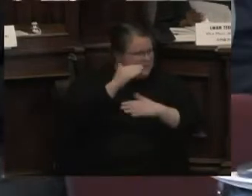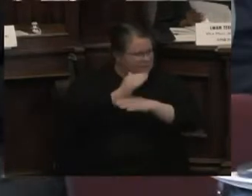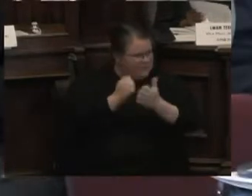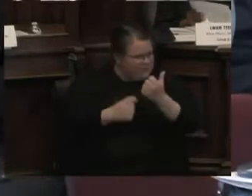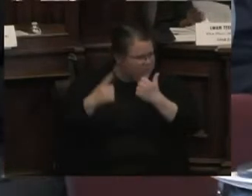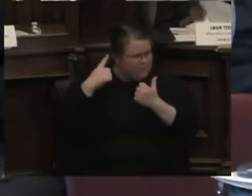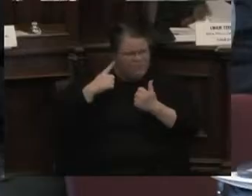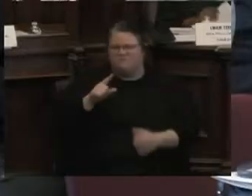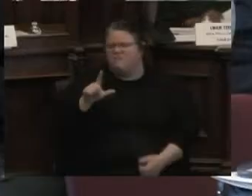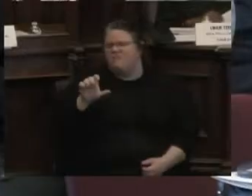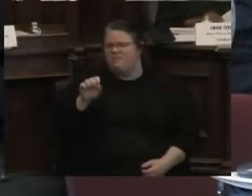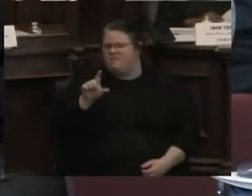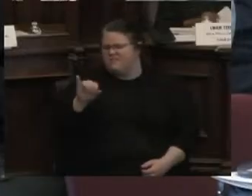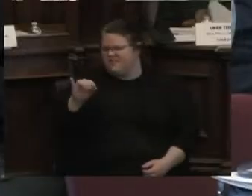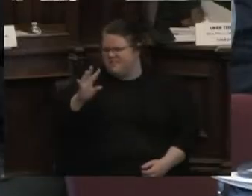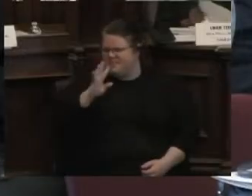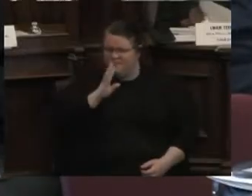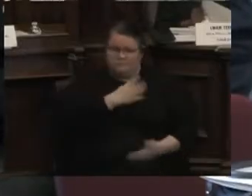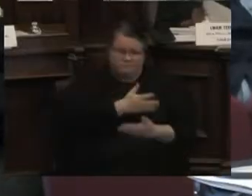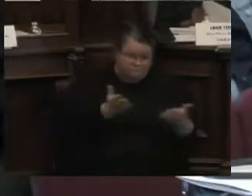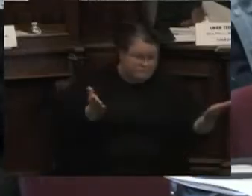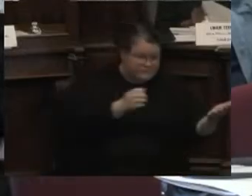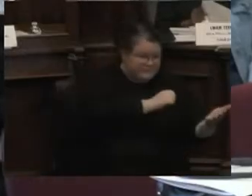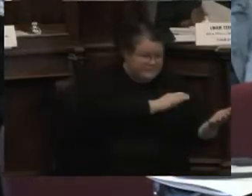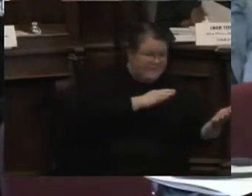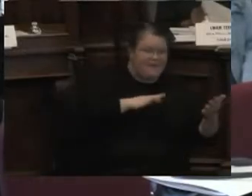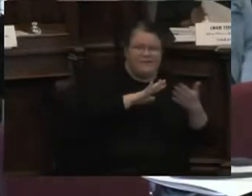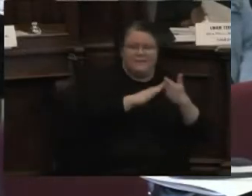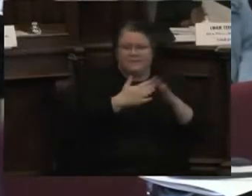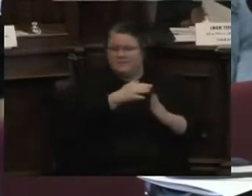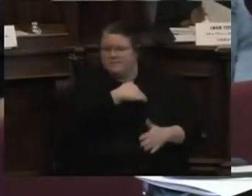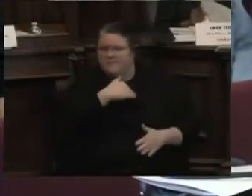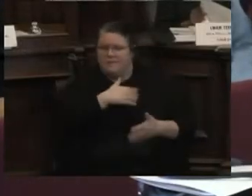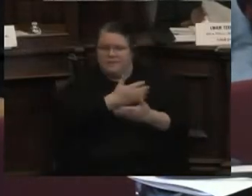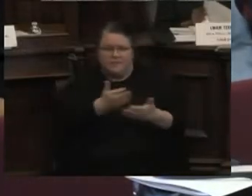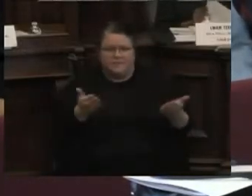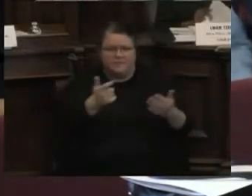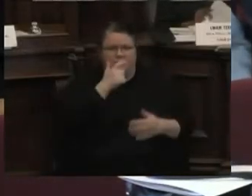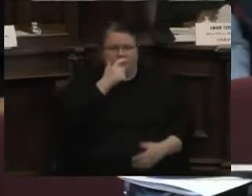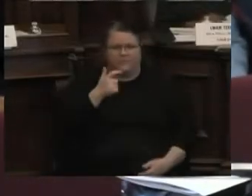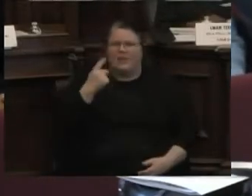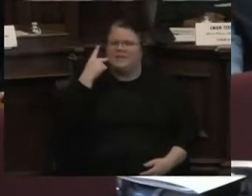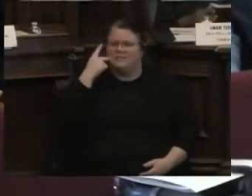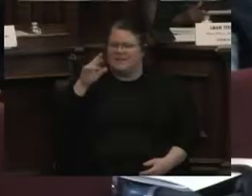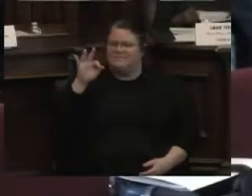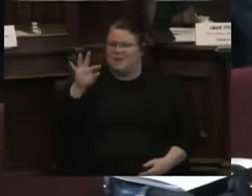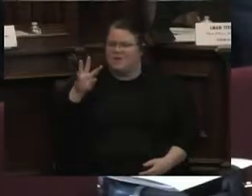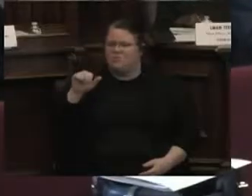Can everyone hear me? Okay, okay. Good evening again to the board.